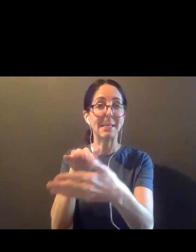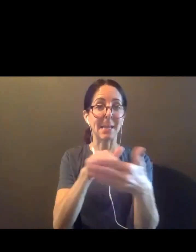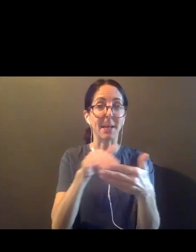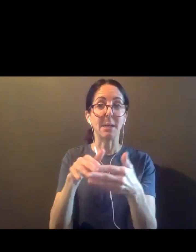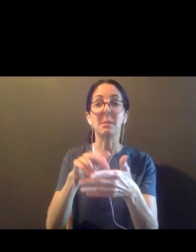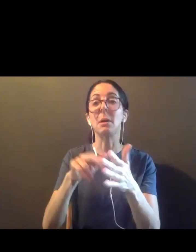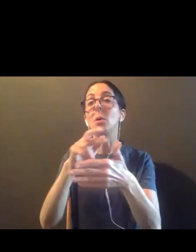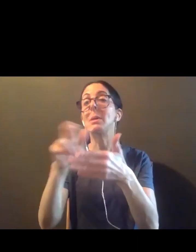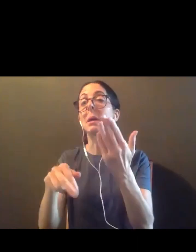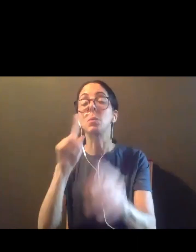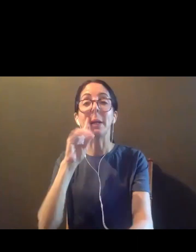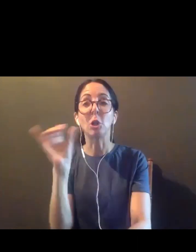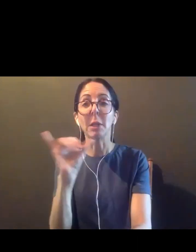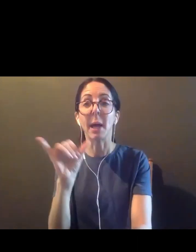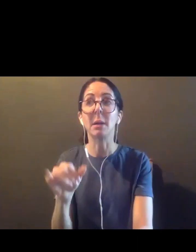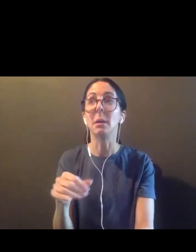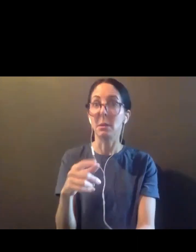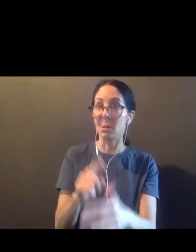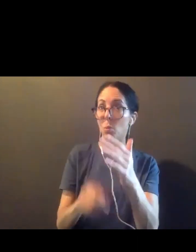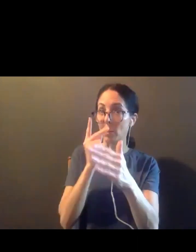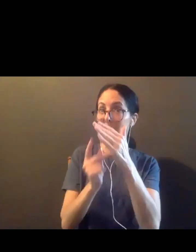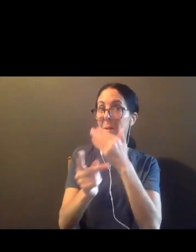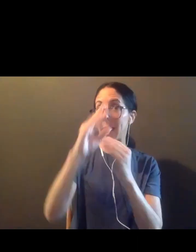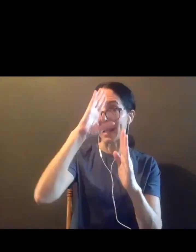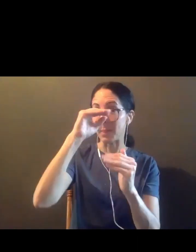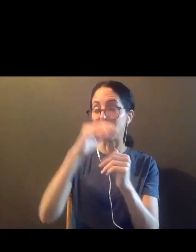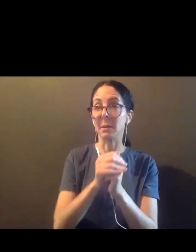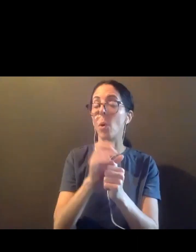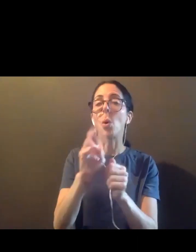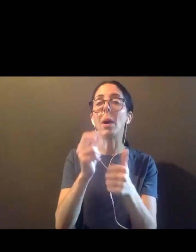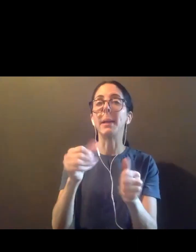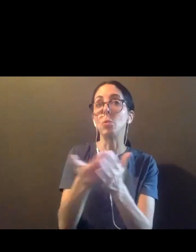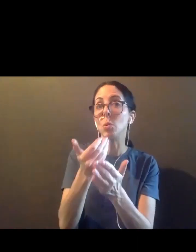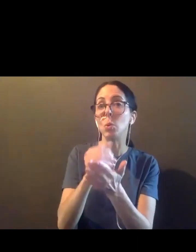like. Are they what we thought? Are there new learnings? That sort of thing.